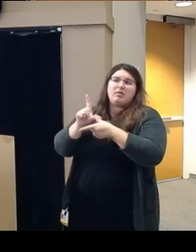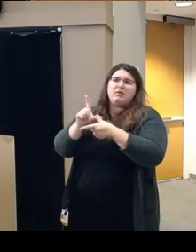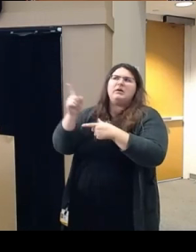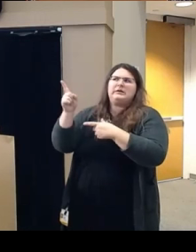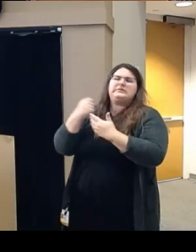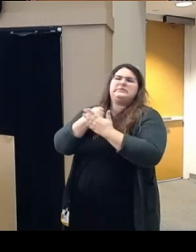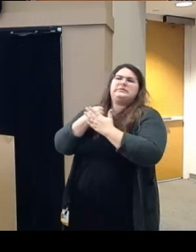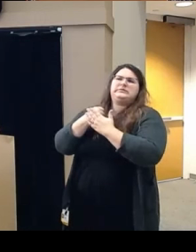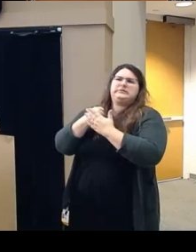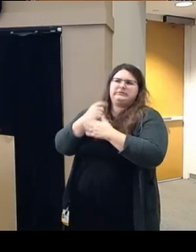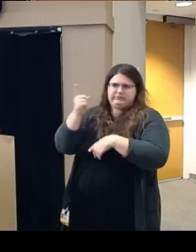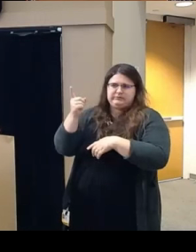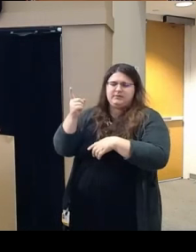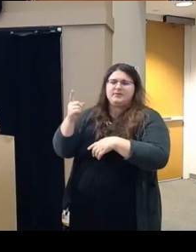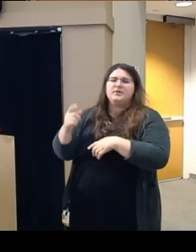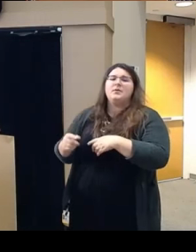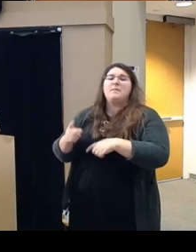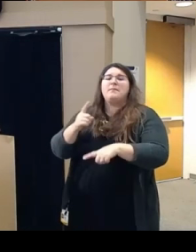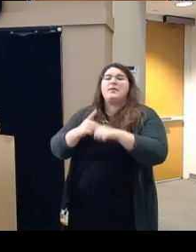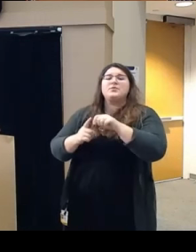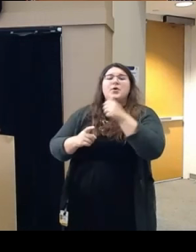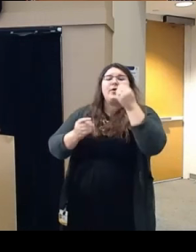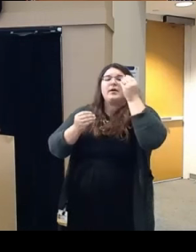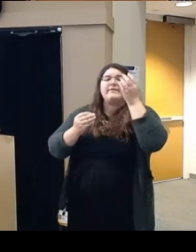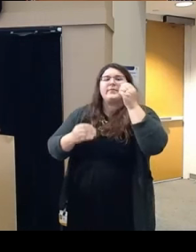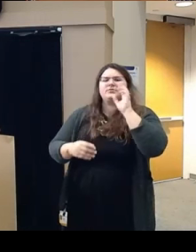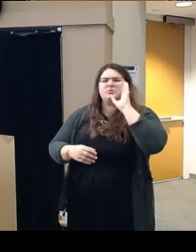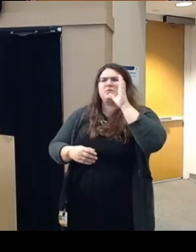then there will there will also be additional information that we're going to add in here um